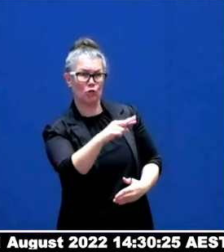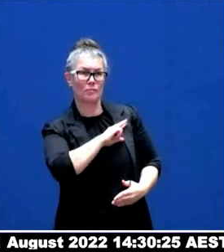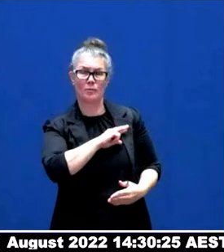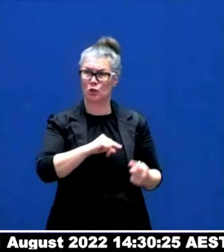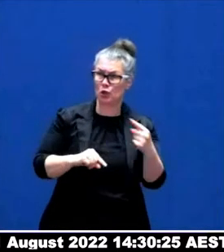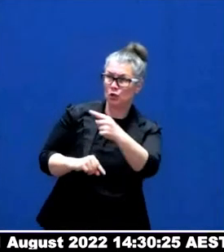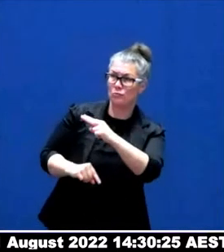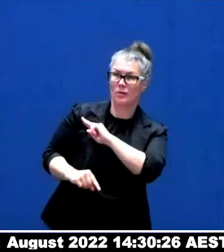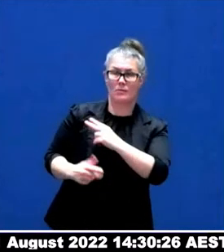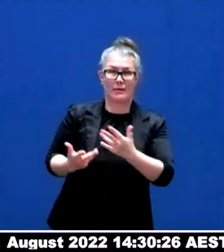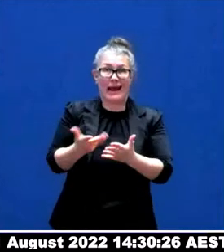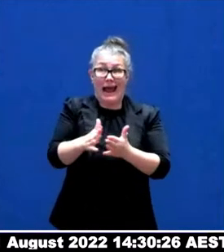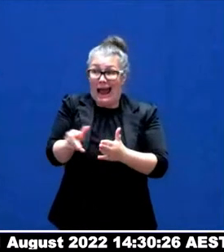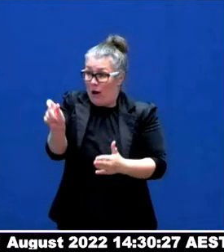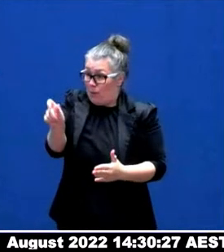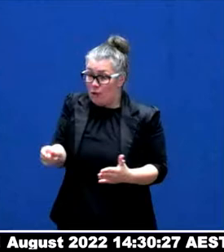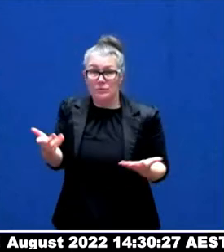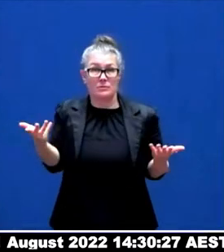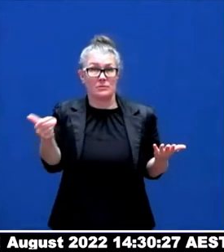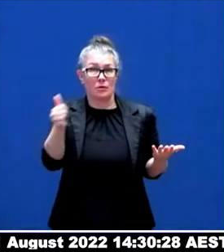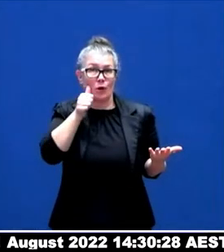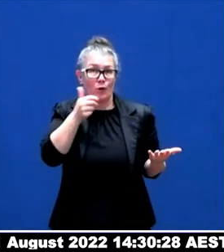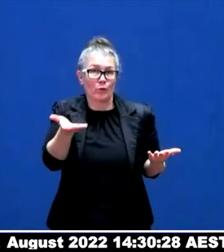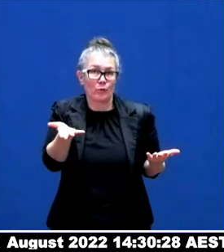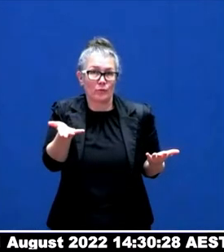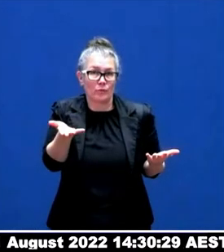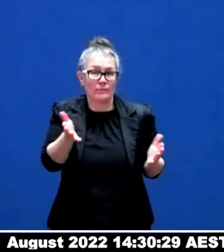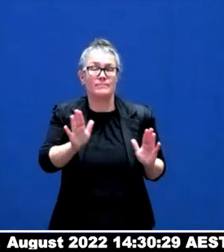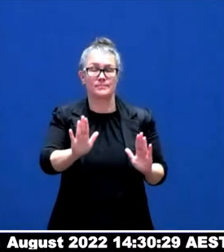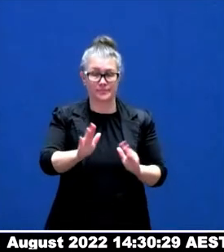I think when we're talking about a participant wanting to know who's